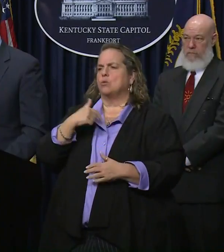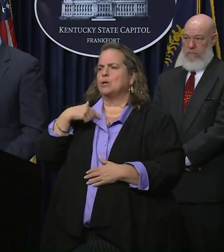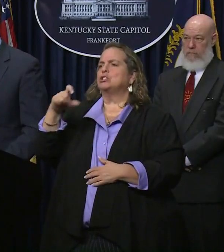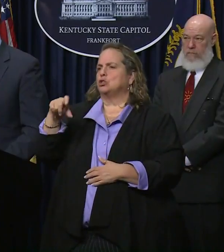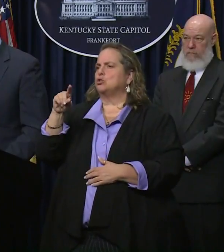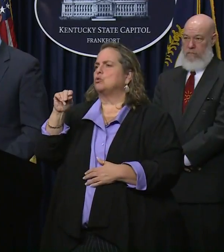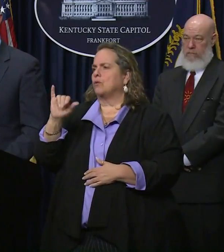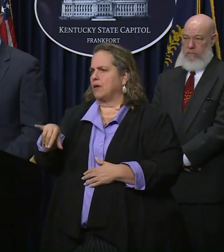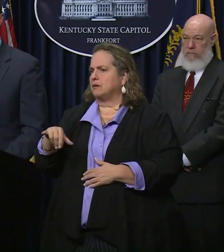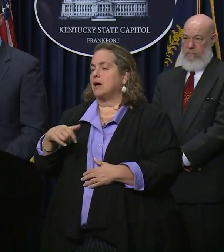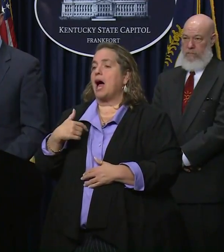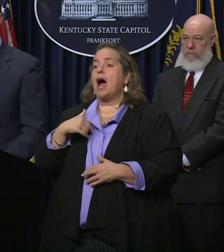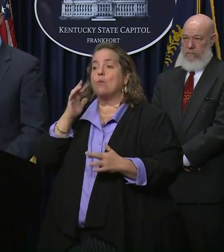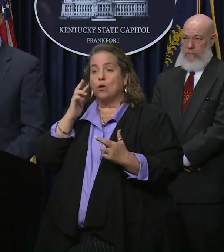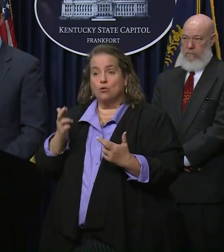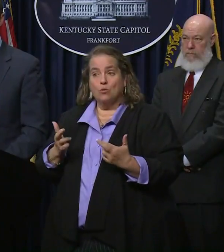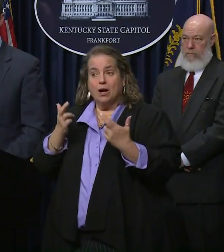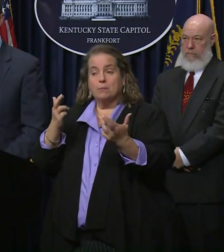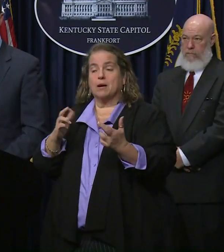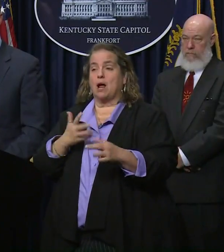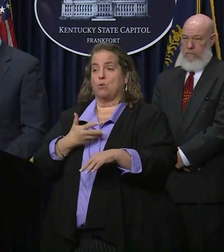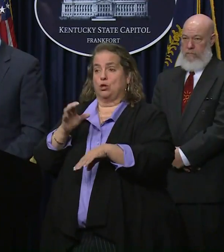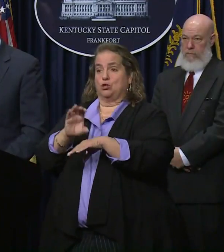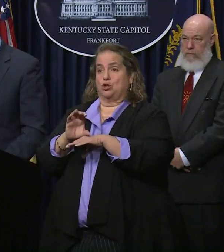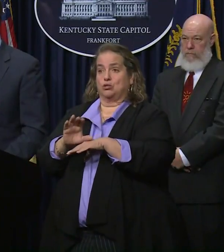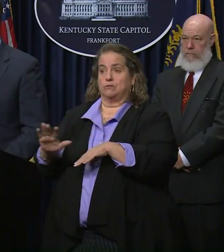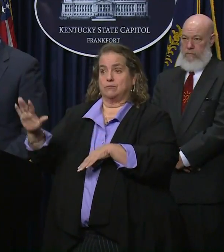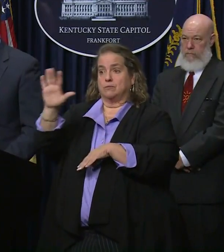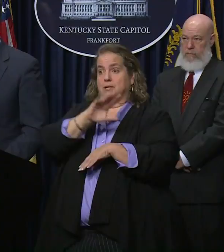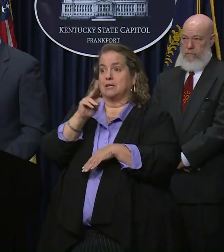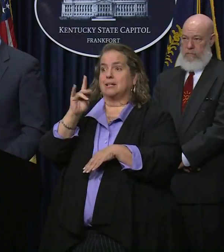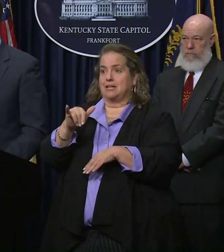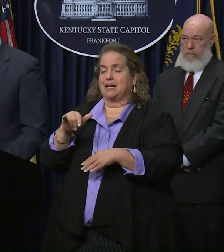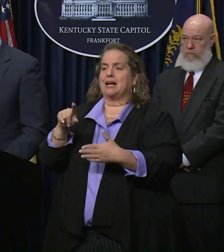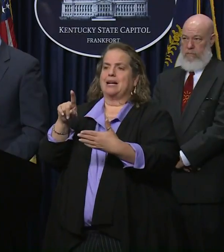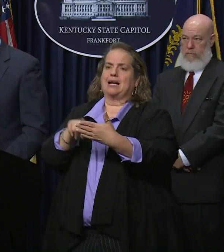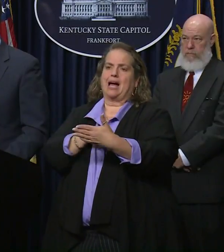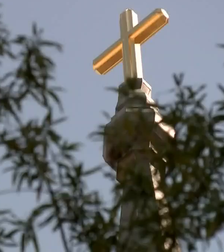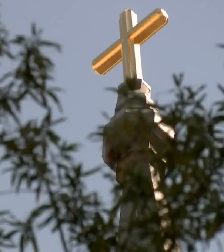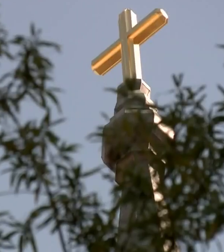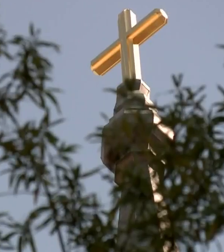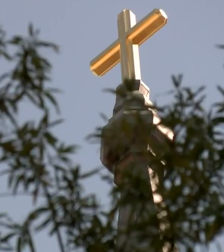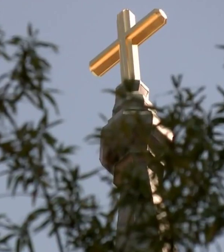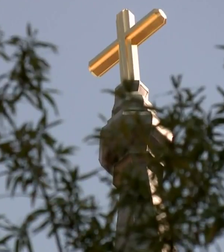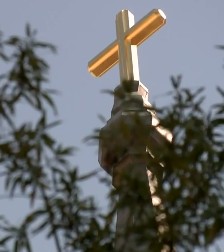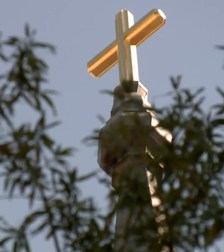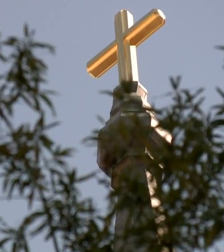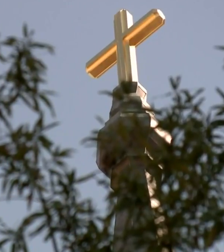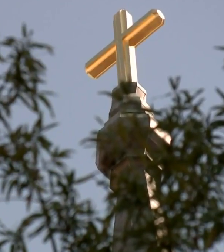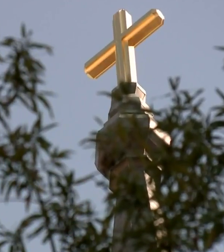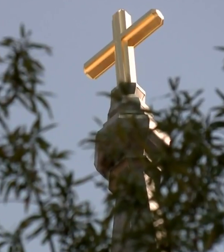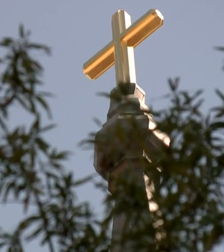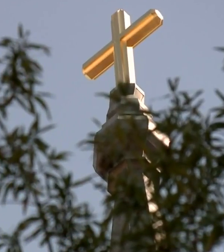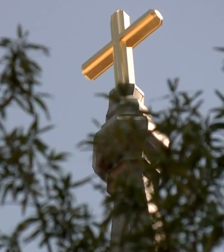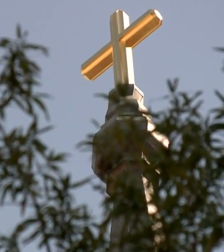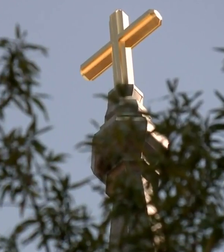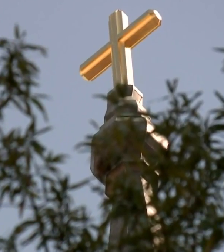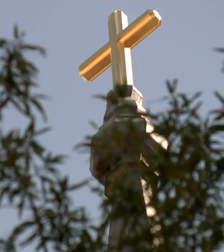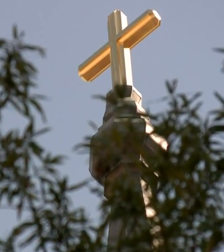DOUG? DOUG? >> DOUG? >> OUTSIDE DOUG? >> OUTSIDE METRO DOUG? >> OUTSIDE METRO HALL, DOUG? >> OUTSIDE METRO HALL, THANK DOUG? >> OUTSIDE METRO HALL, THANK YOU. OUTSIDE METRO HALL, THANK YOU. OUTSIDE METRO HALL, THANK YOU. >>> OUTSIDE METRO HALL, THANK YOU. >>> I'M OUTSIDE METRO HALL, THANK YOU. >>> I'M GOING OUTSIDE METRO HALL, THANK YOU. >>> I'M GOING TO OUTSIDE METRO HALL, THANK YOU. >>> I'M GOING TO RECOMMEND OUTSIDE METRO HALL, THANK YOU. >>> I'M GOING TO RECOMMEND THAT YOU. >>> I'M GOING TO RECOMMEND THAT YOU. >>> I'M GOING TO RECOMMEND THAT OUR YOU. >>> I'M GOING TO RECOMMEND THAT OUR CHURCHES YOU. >>> I'M GOING TO RECOMMEND THAT OUR CHURCHES ACROSS YOU. >>> I'M GOING TO RECOMMEND THAT OUR CHURCHES ACROSS KENTUCKY I'M GOING TO RECOMMEND THAT OUR CHURCHES ACROSS KENTUCKY I'M GOING TO RECOMMEND THAT OUR CHURCHES ACROSS KENTUCKY CANCEL